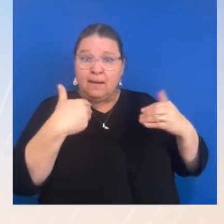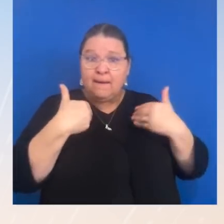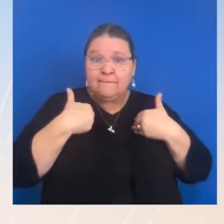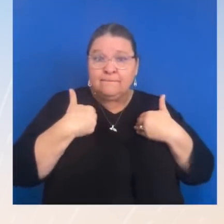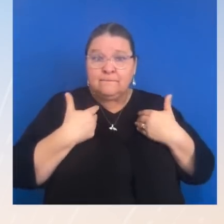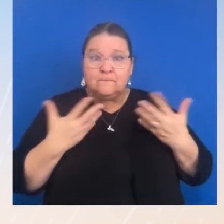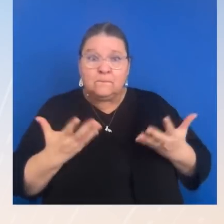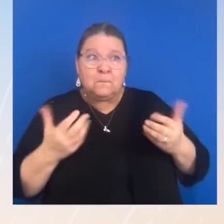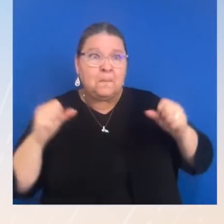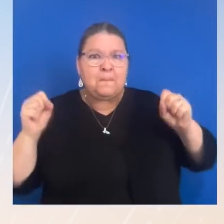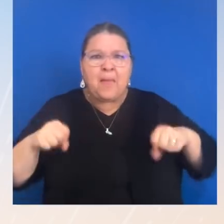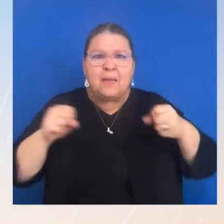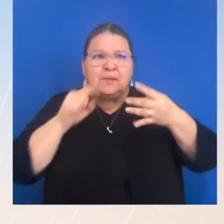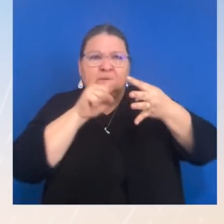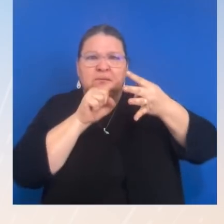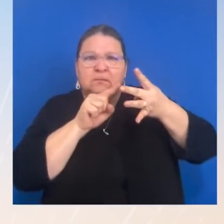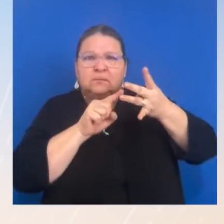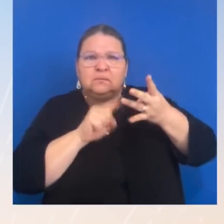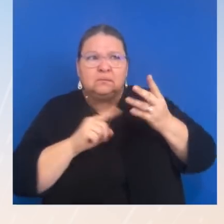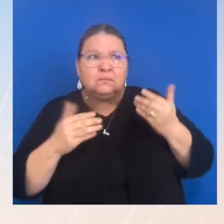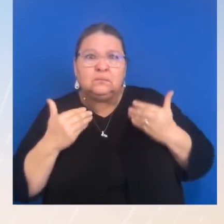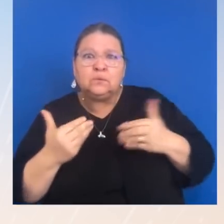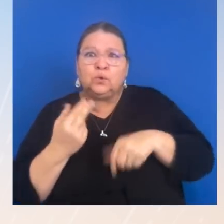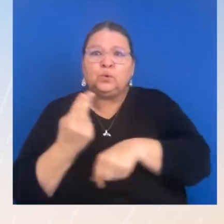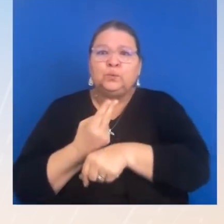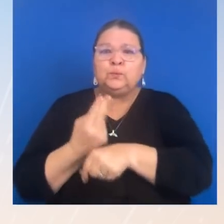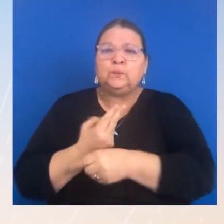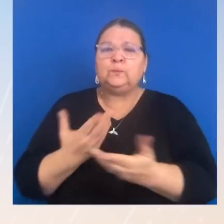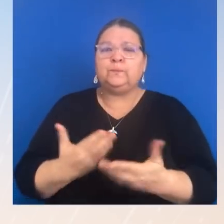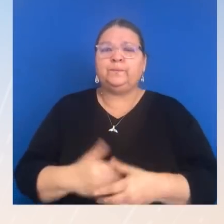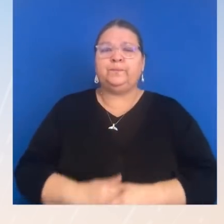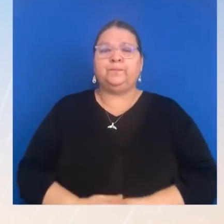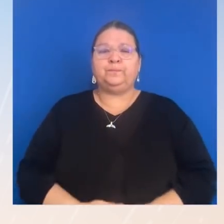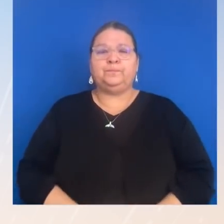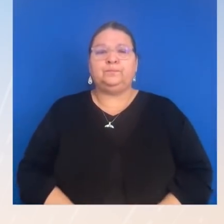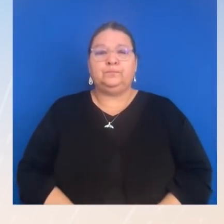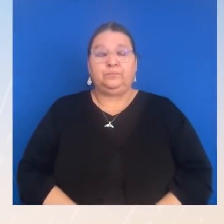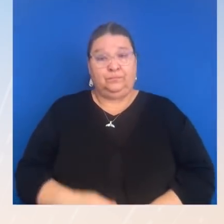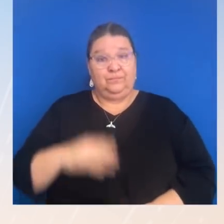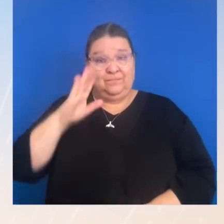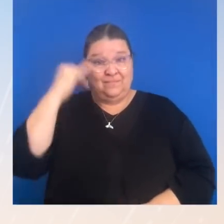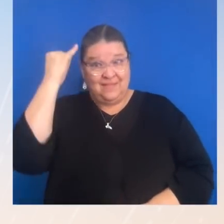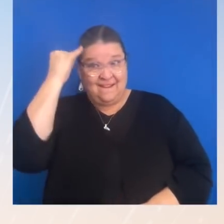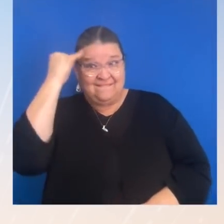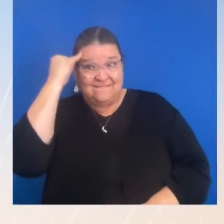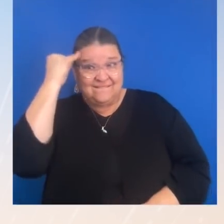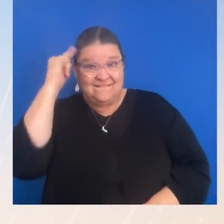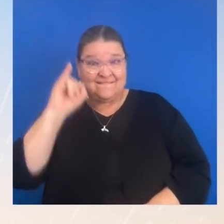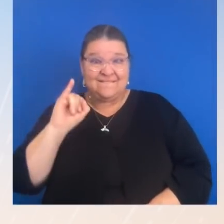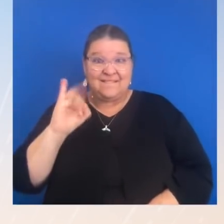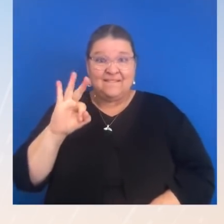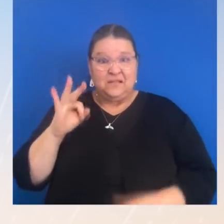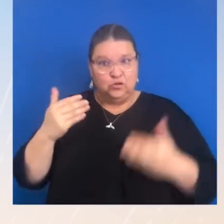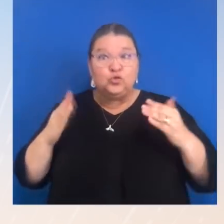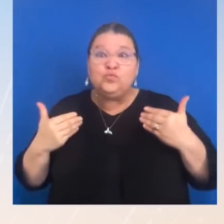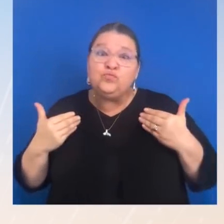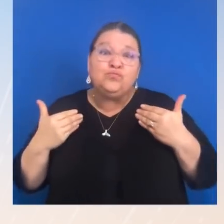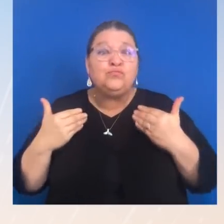The Press: Would use of chemical or biological weapons be a red line for the President in terms of direct U.S. involvement in the war over there?